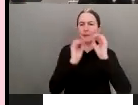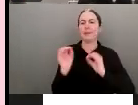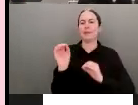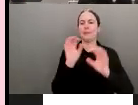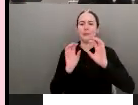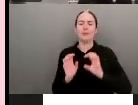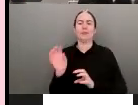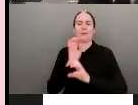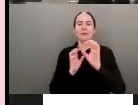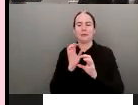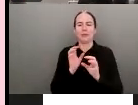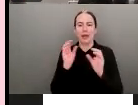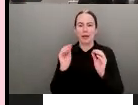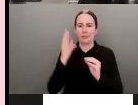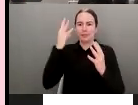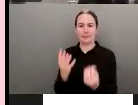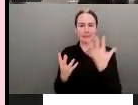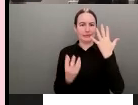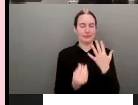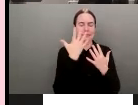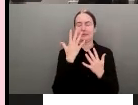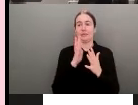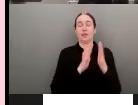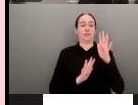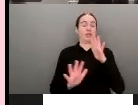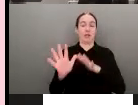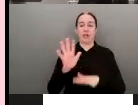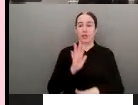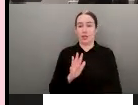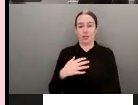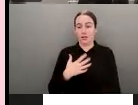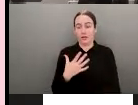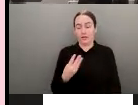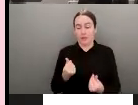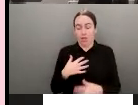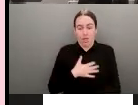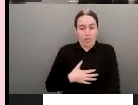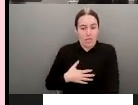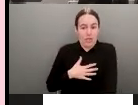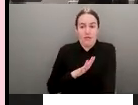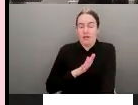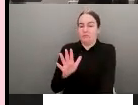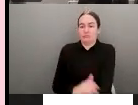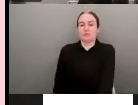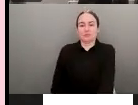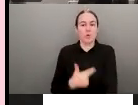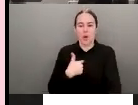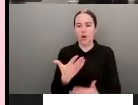and animations on phone, they make me sick. So I use the Remove animation setting.